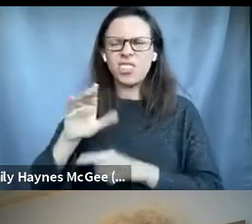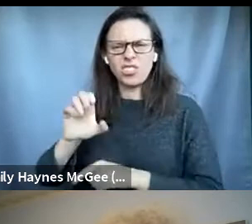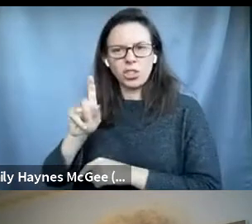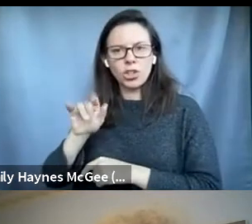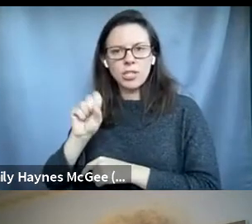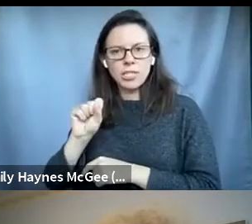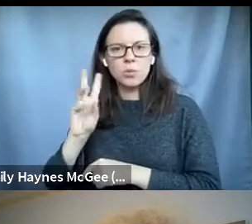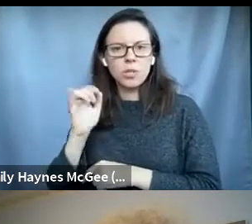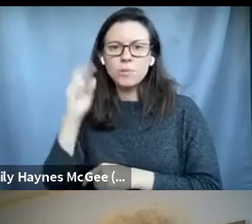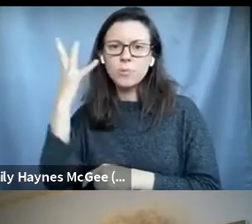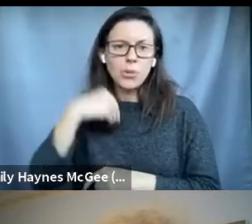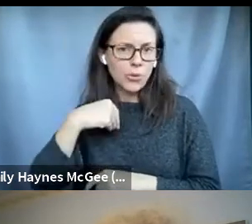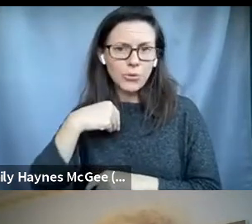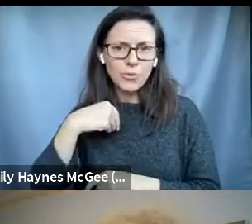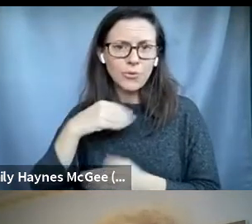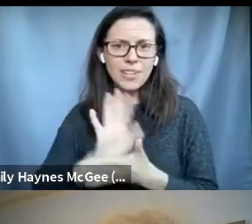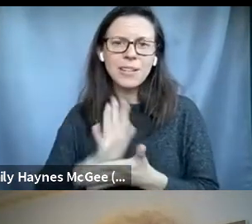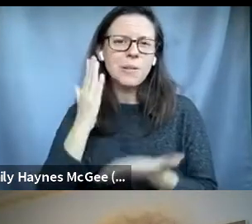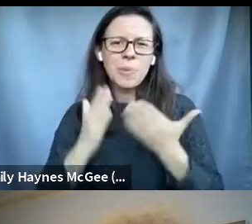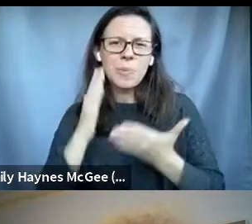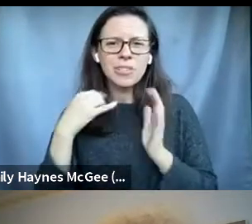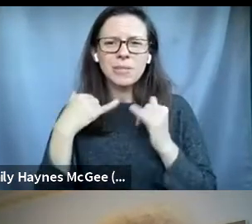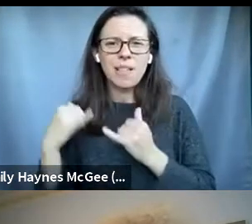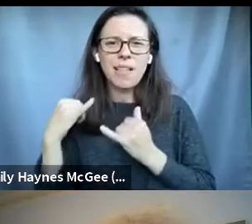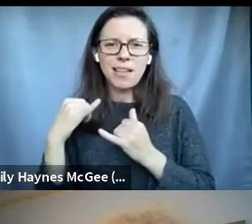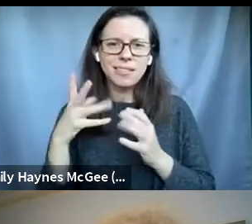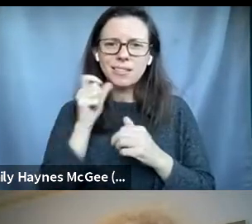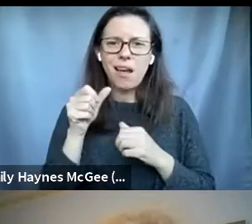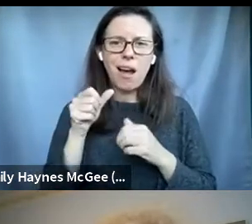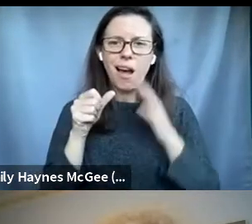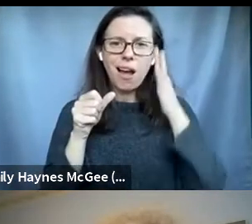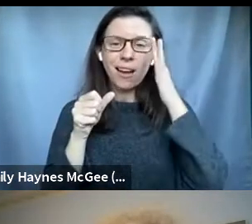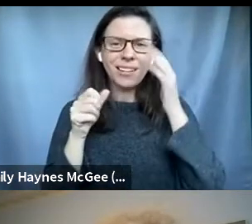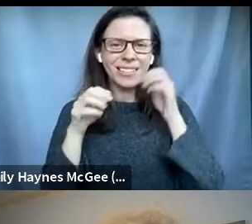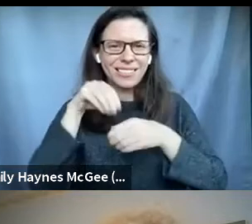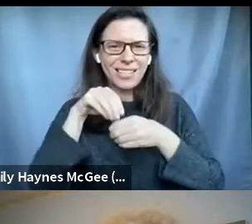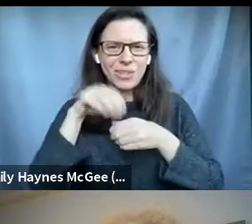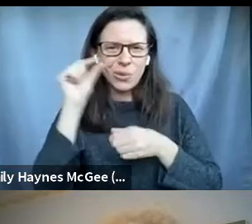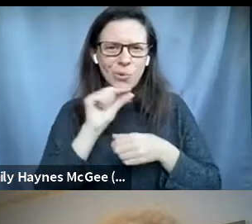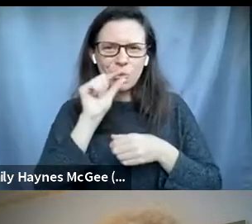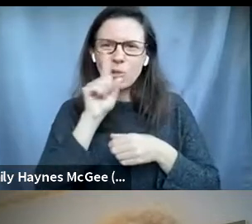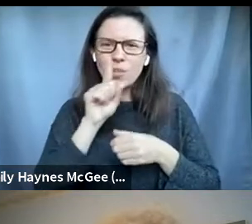Maybe I'll just try and play it outside of Google in general, it's really bothering me